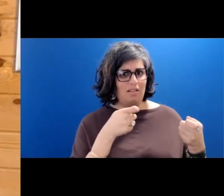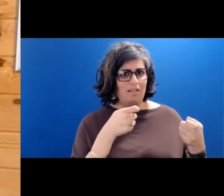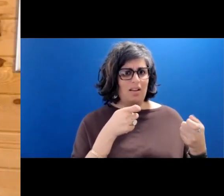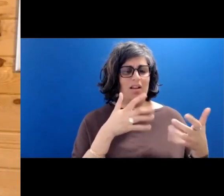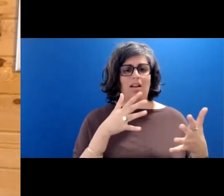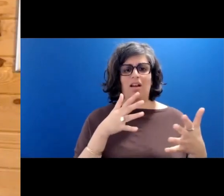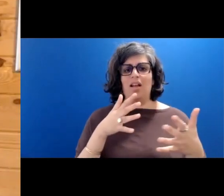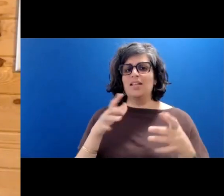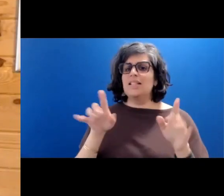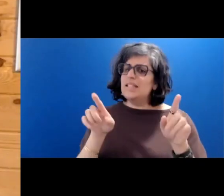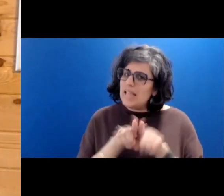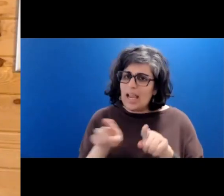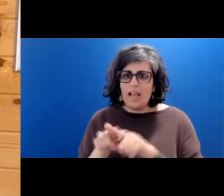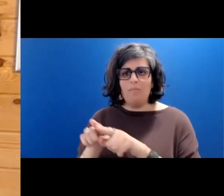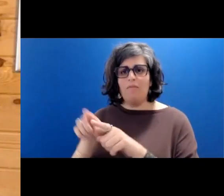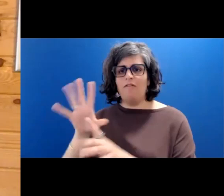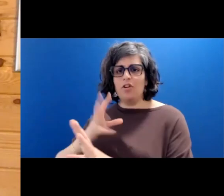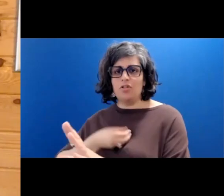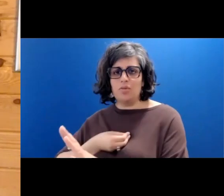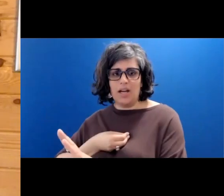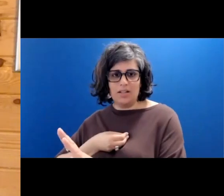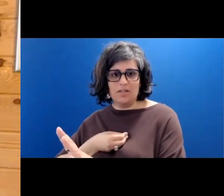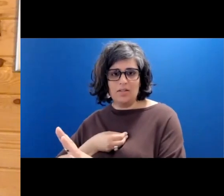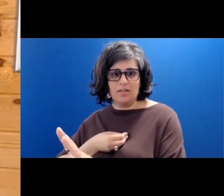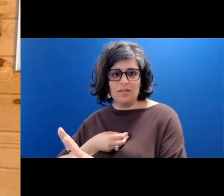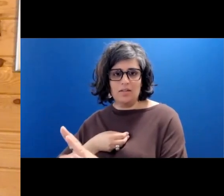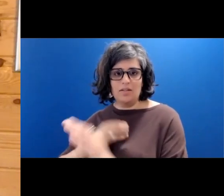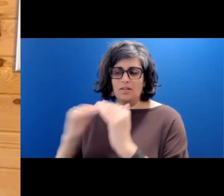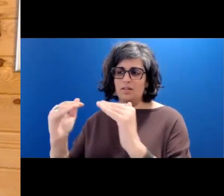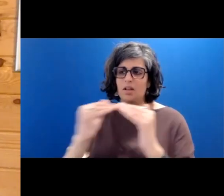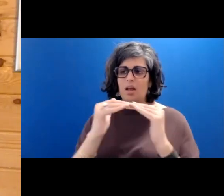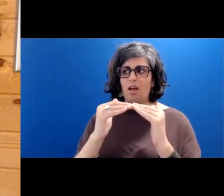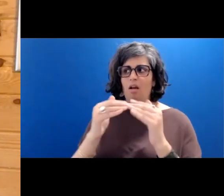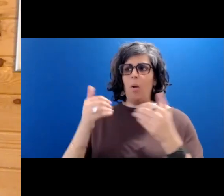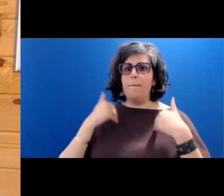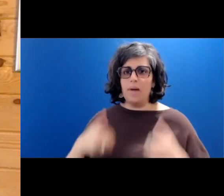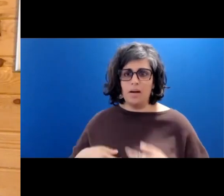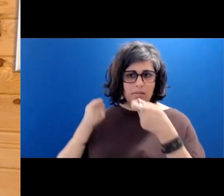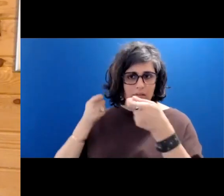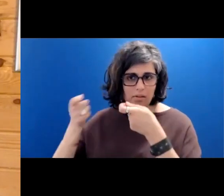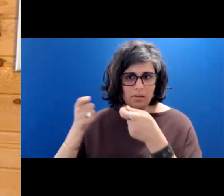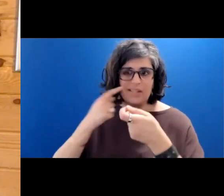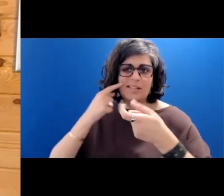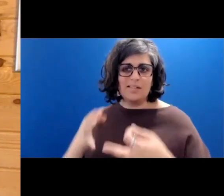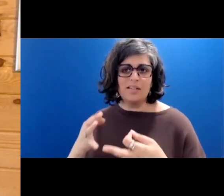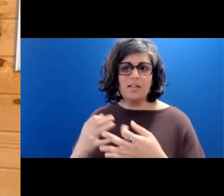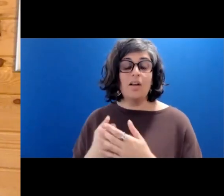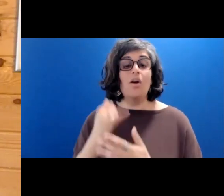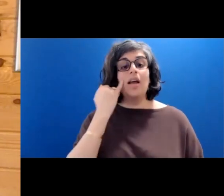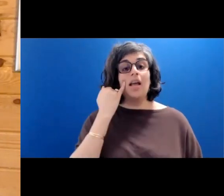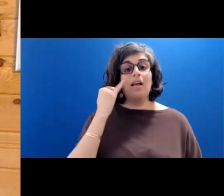So basically, if your insurance company requires a letter in order for you to get medical intervention,